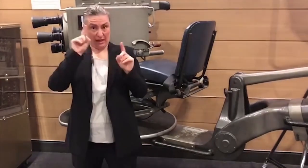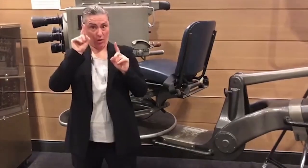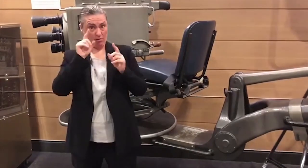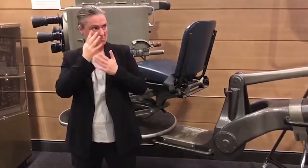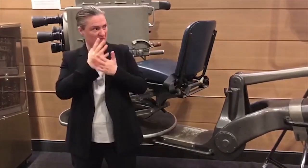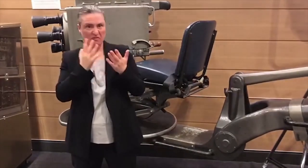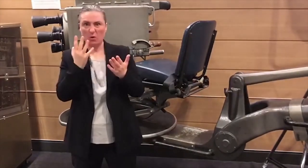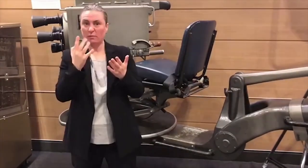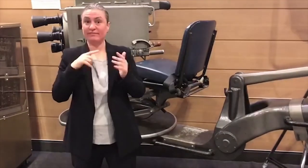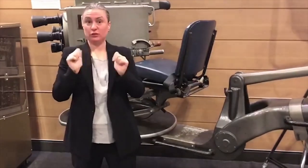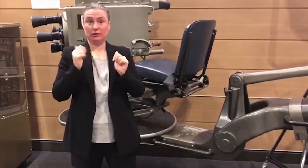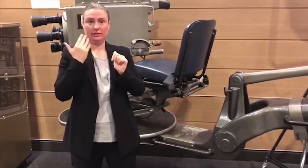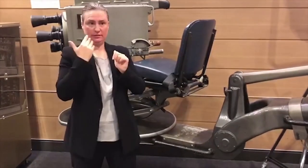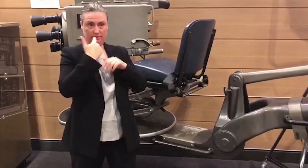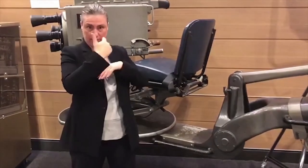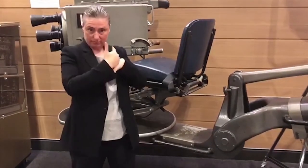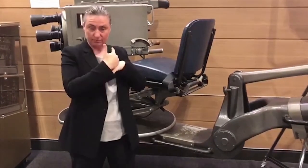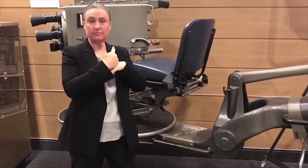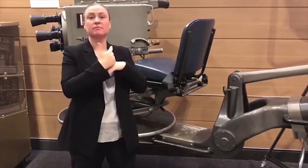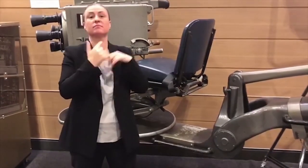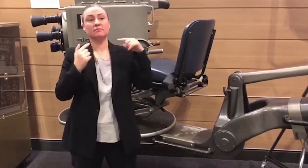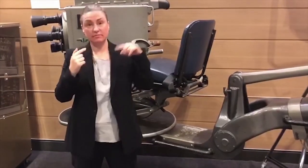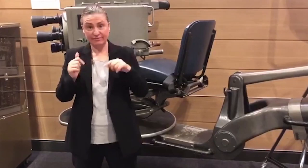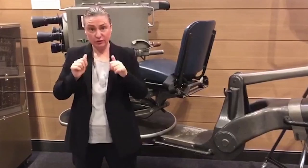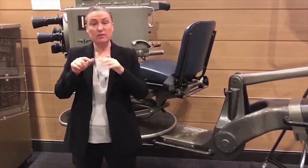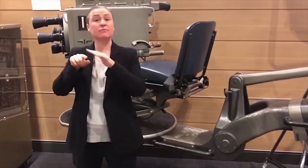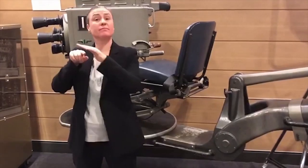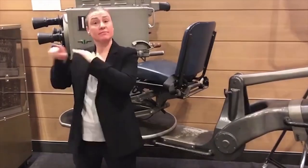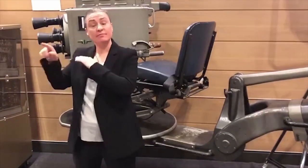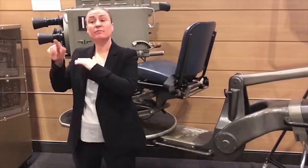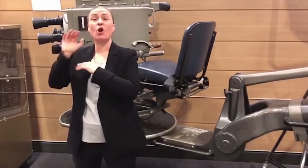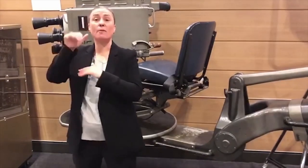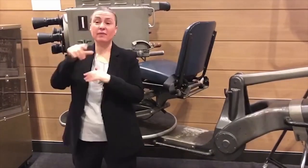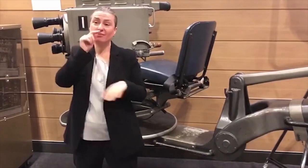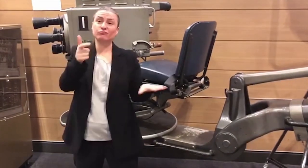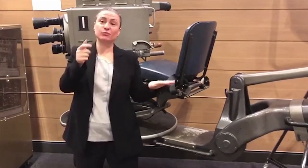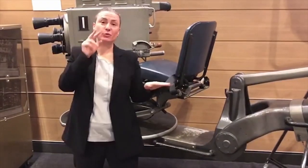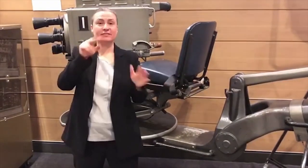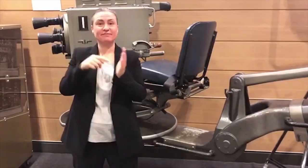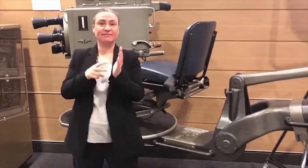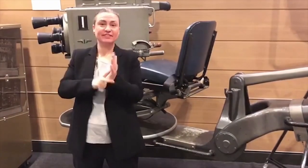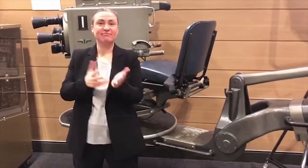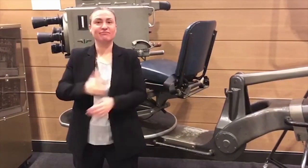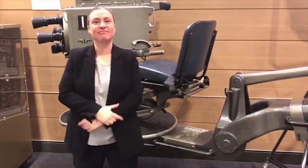It’s 4:30pm now. We have just finished filming the Auslan news segment here in the studio. Now we can go home and watch the news on TV tonight.